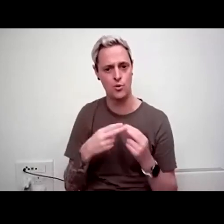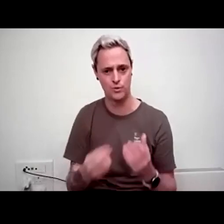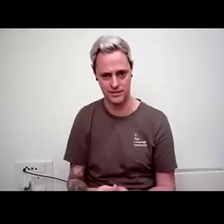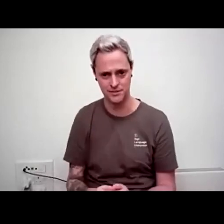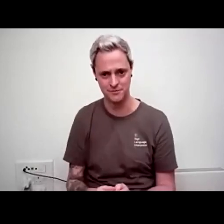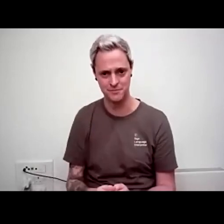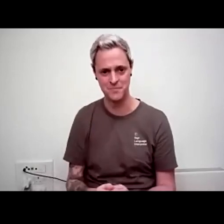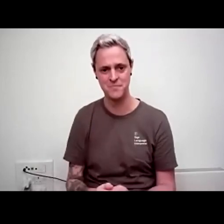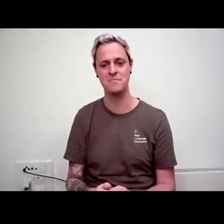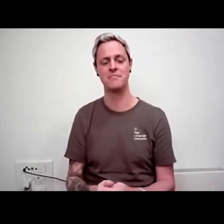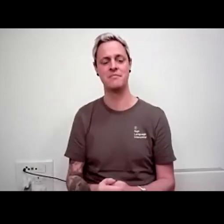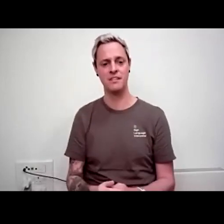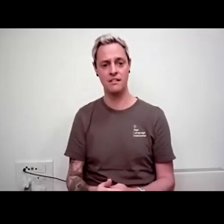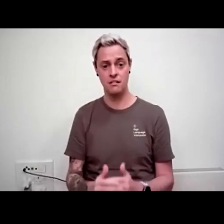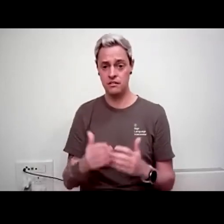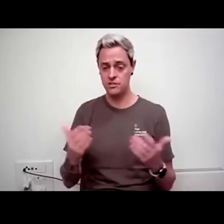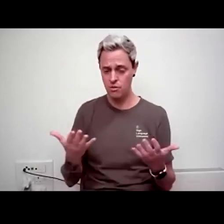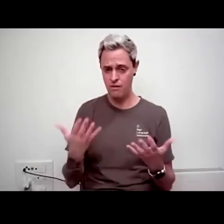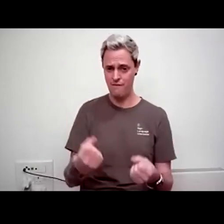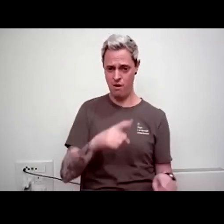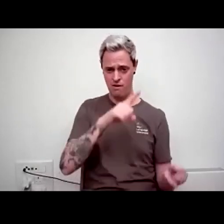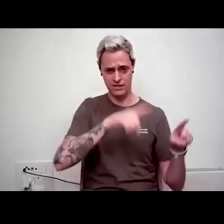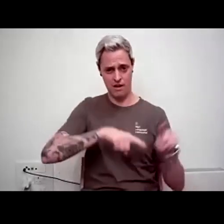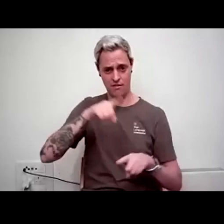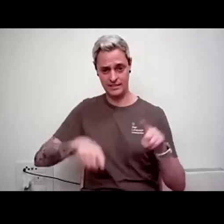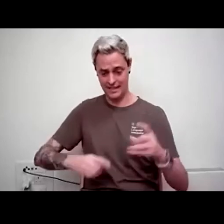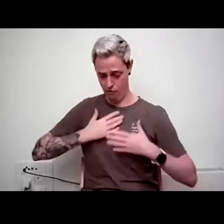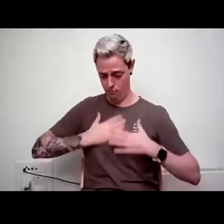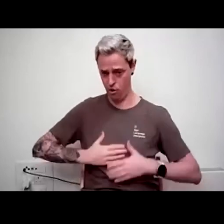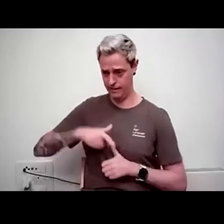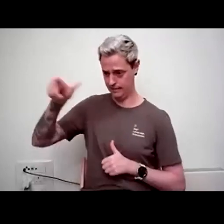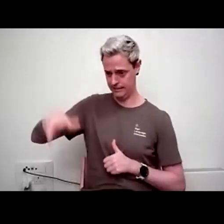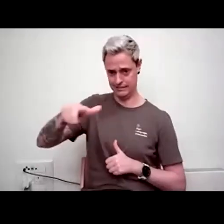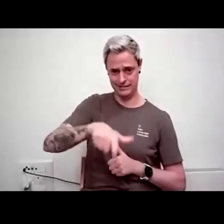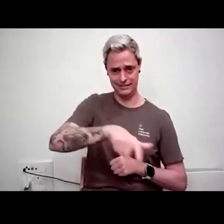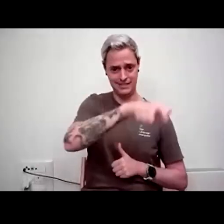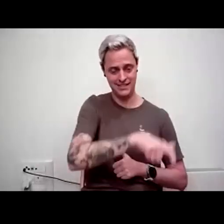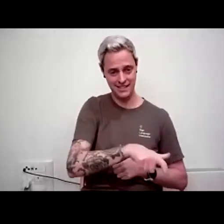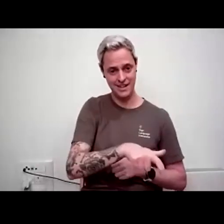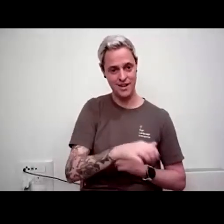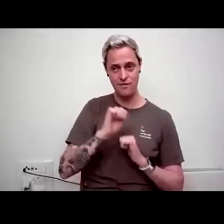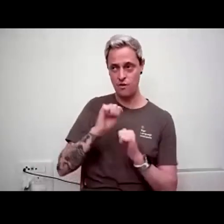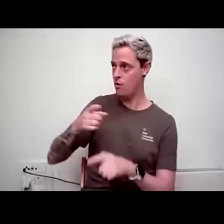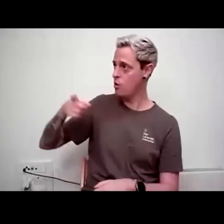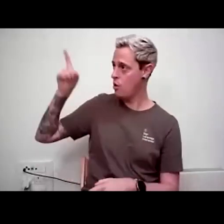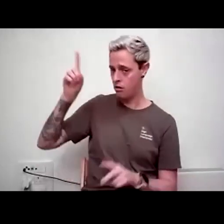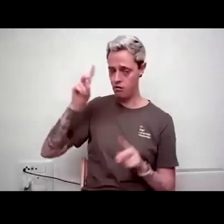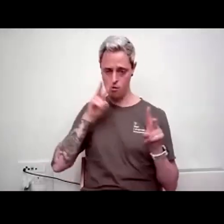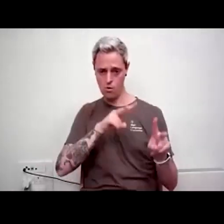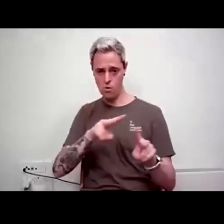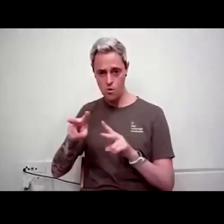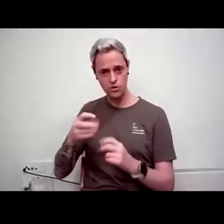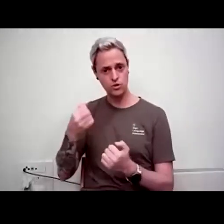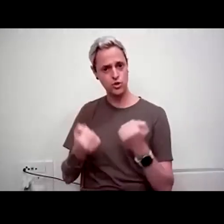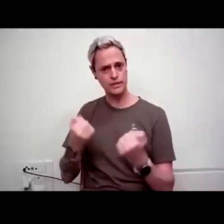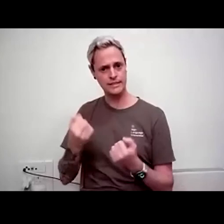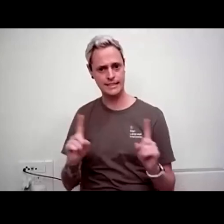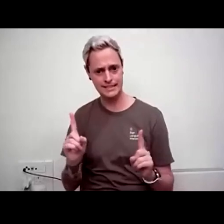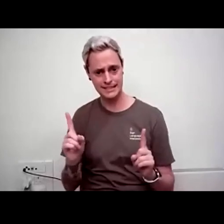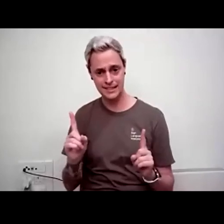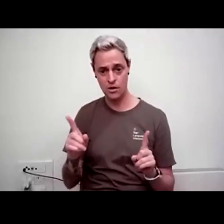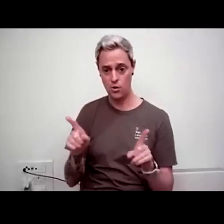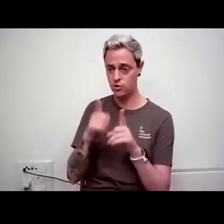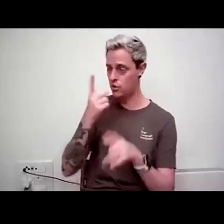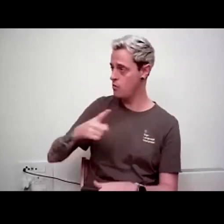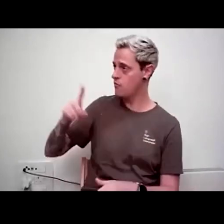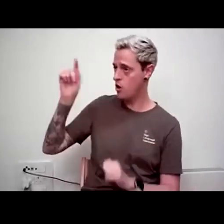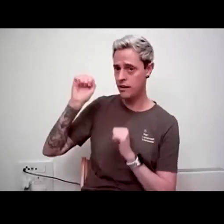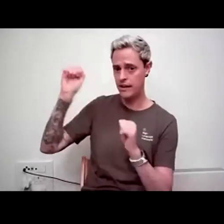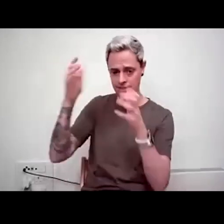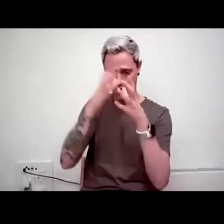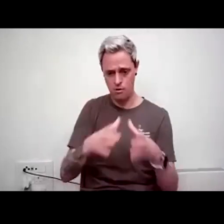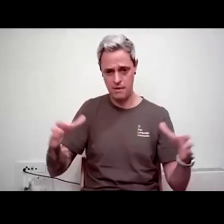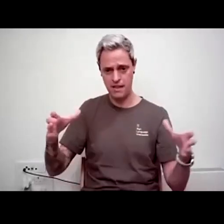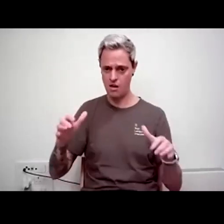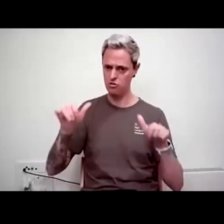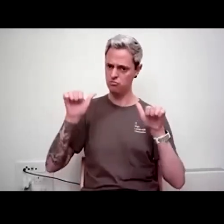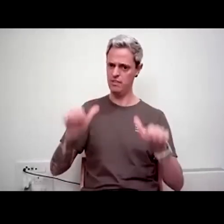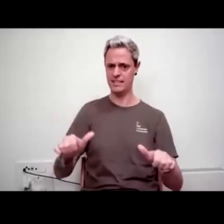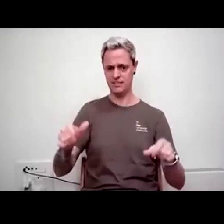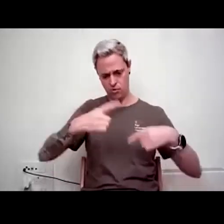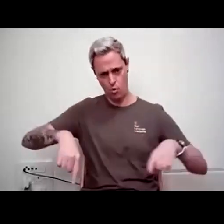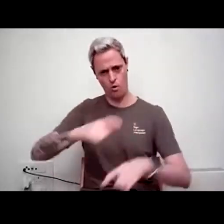To see the diversity of bodies, not only in the context of God's "no" to injustice, but also as part of God's bigger "yes" to all of humanity,